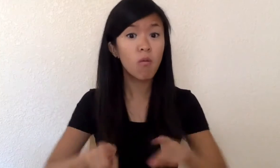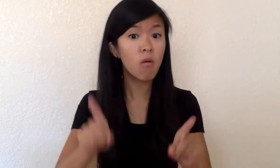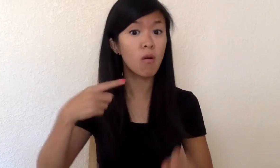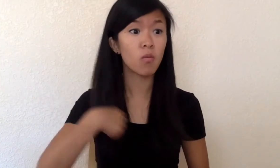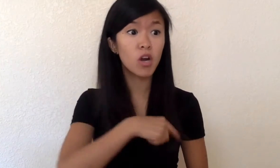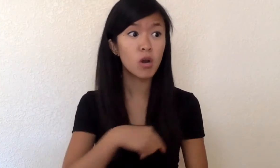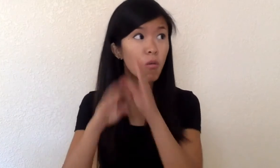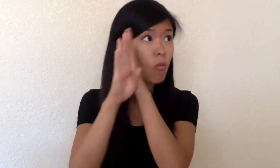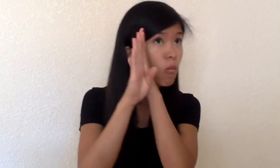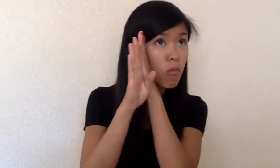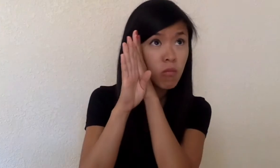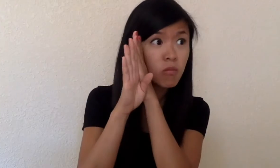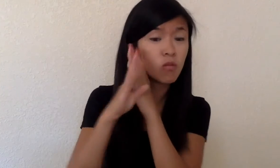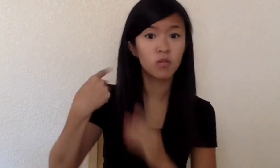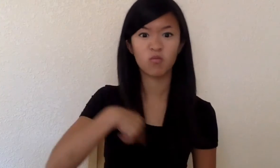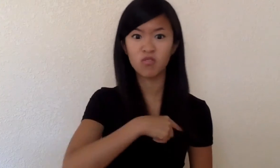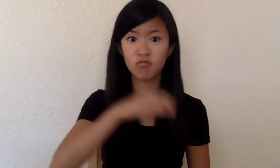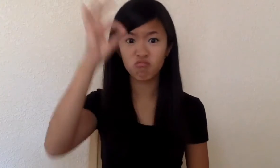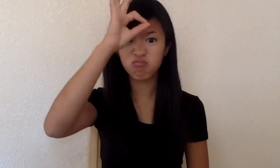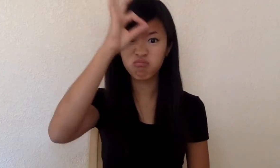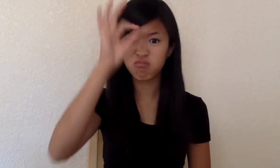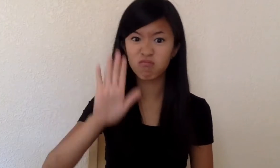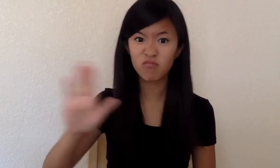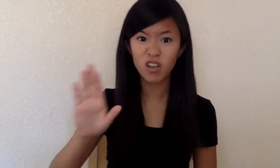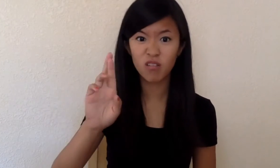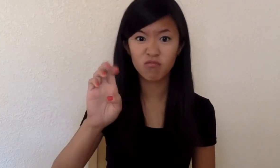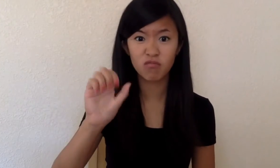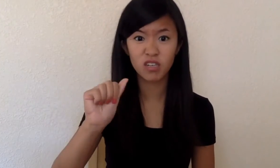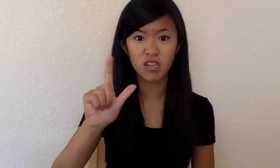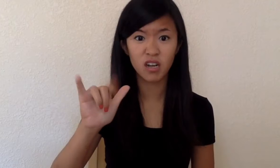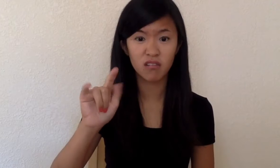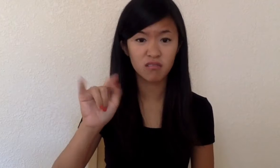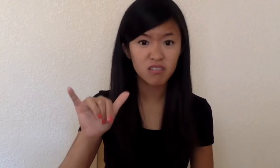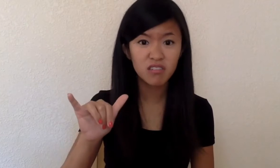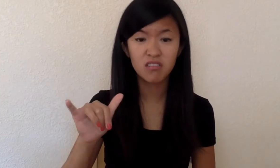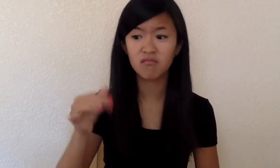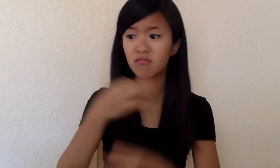To shield ourselves from their reality